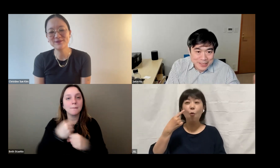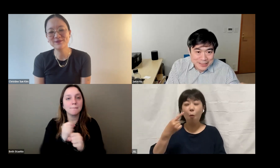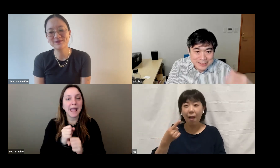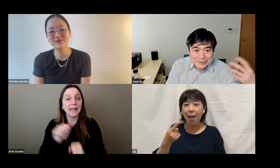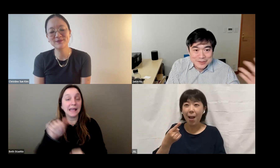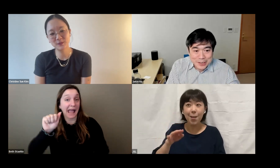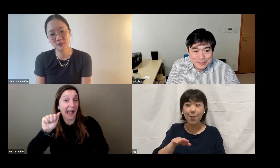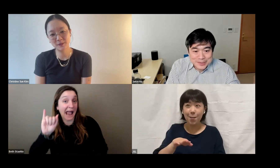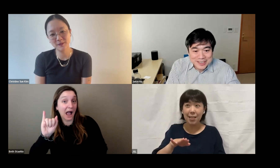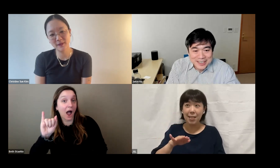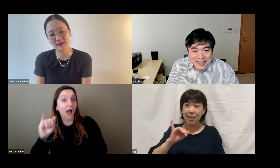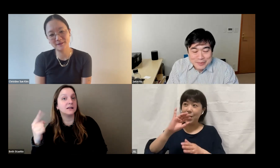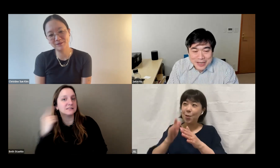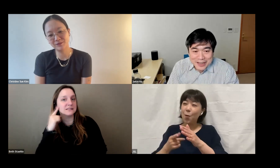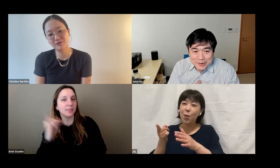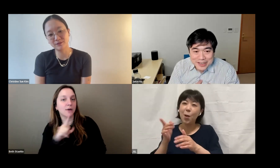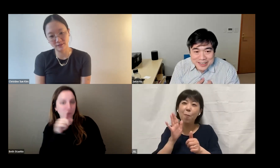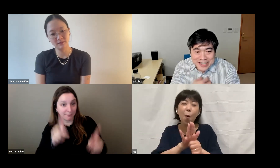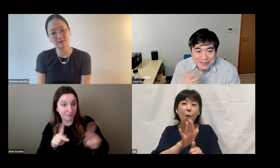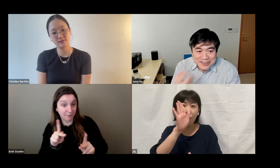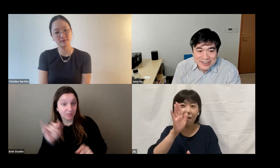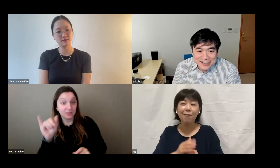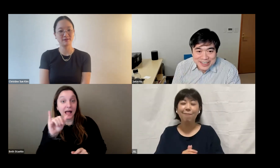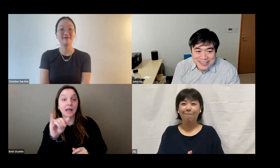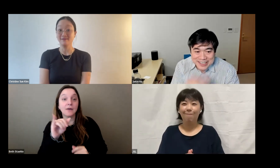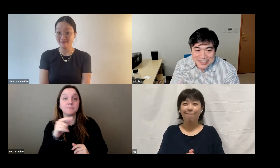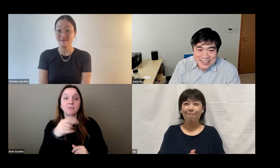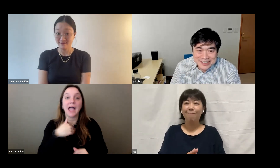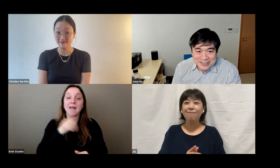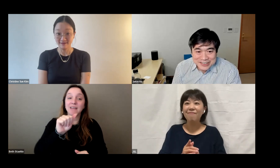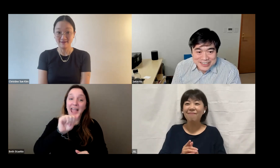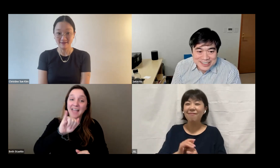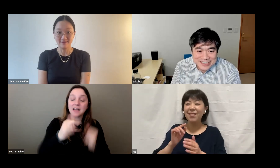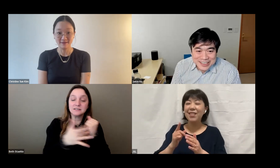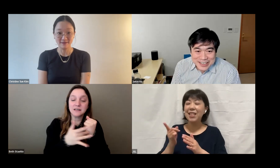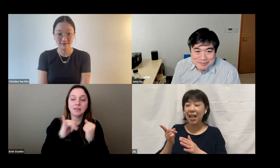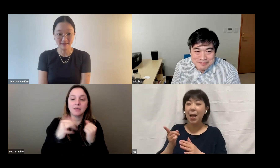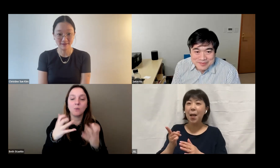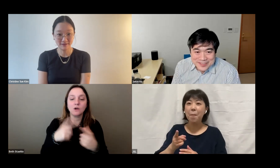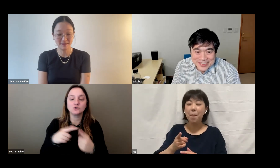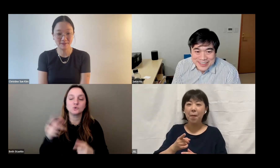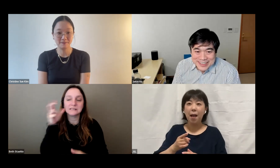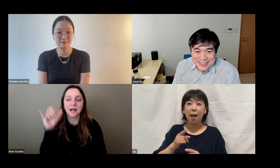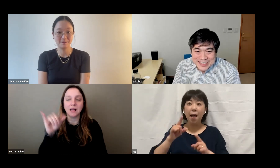Like Steve Jobs, but I want an avatar that signs like Christine Sung Kim.